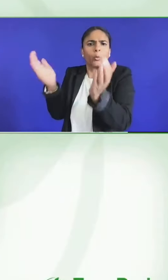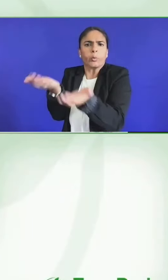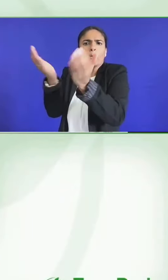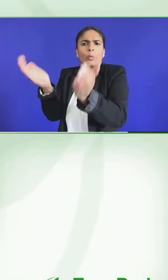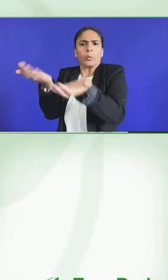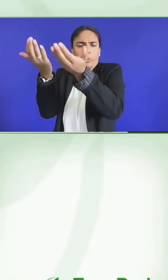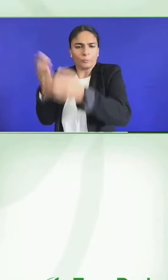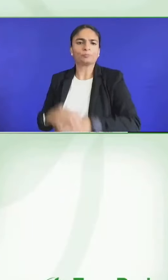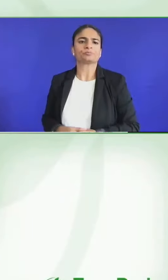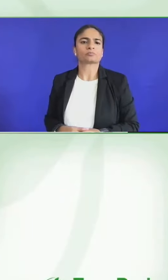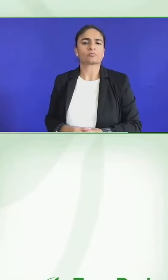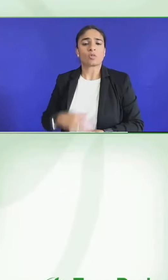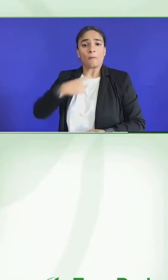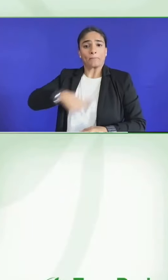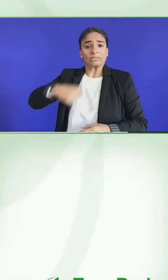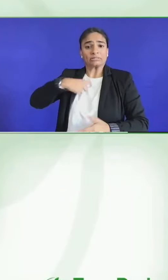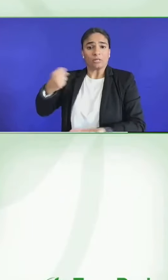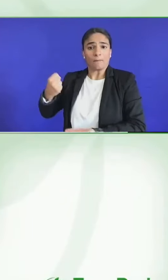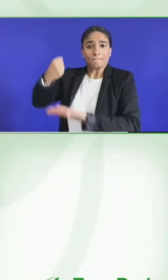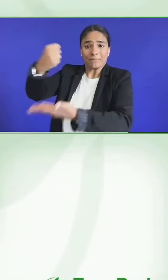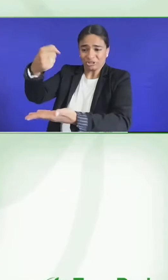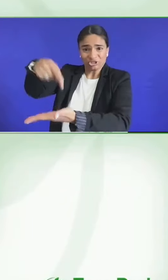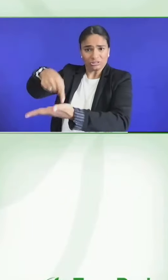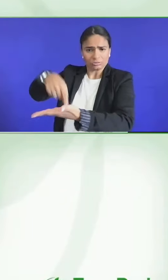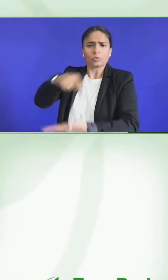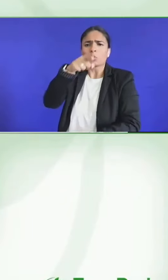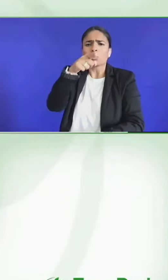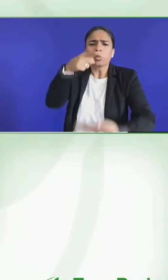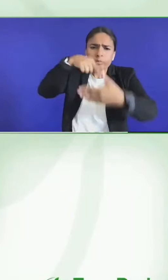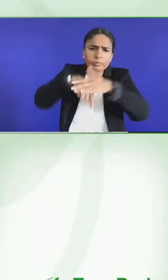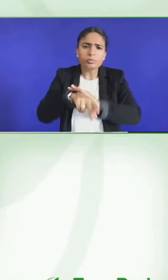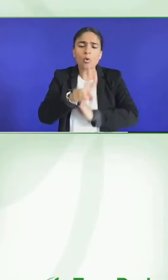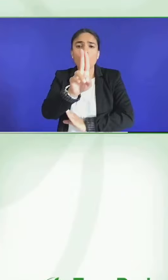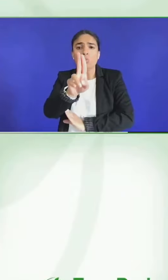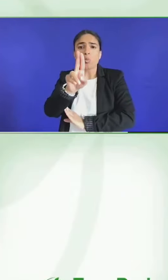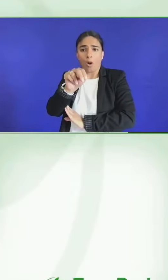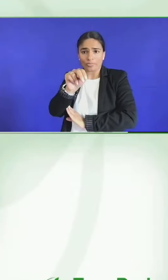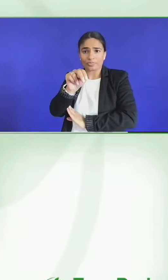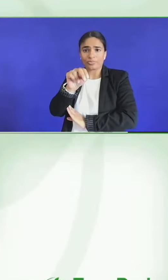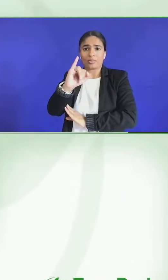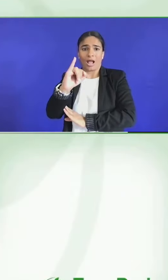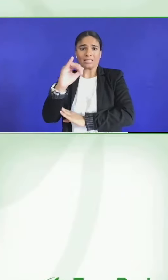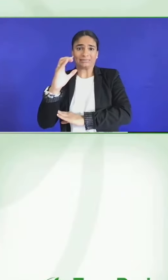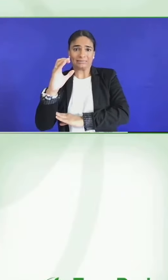to be a little bit less conservative or traditional and how we are approaching the funding of services.